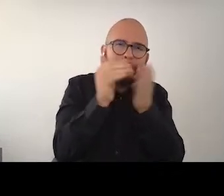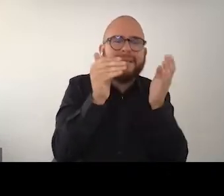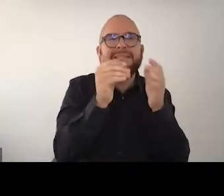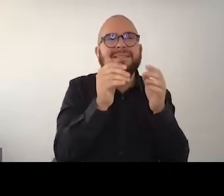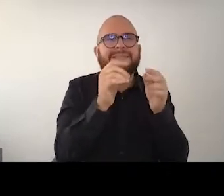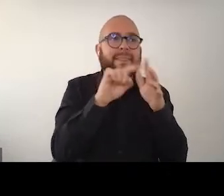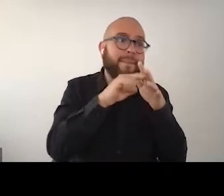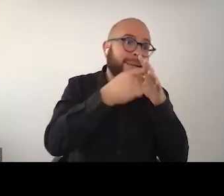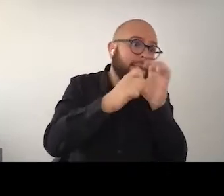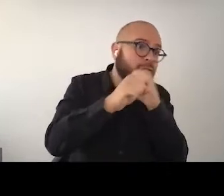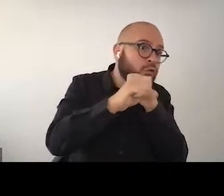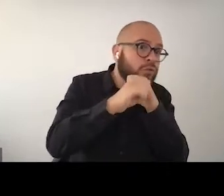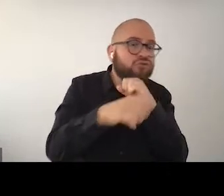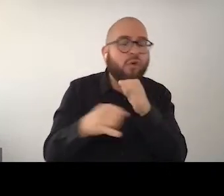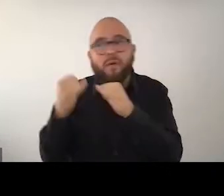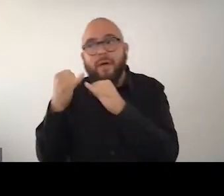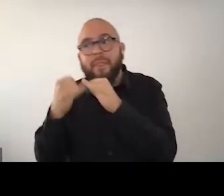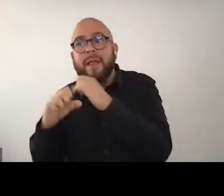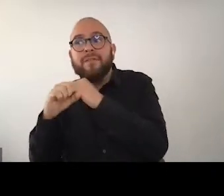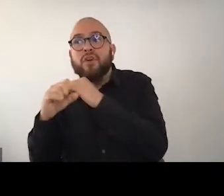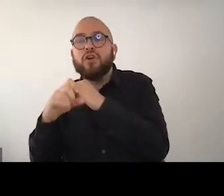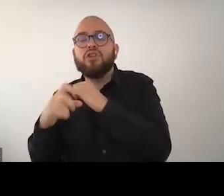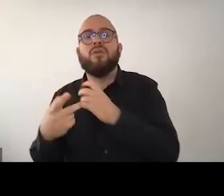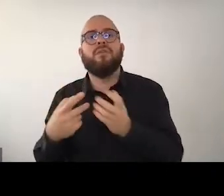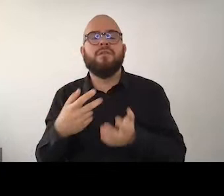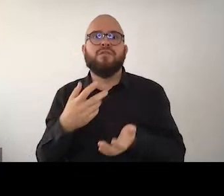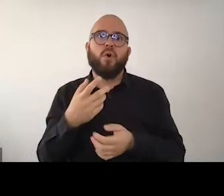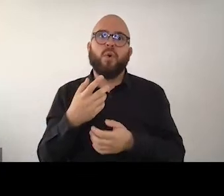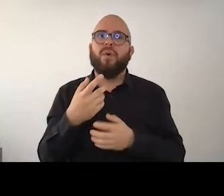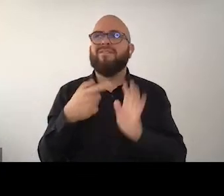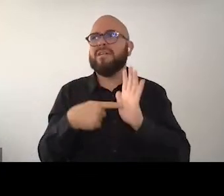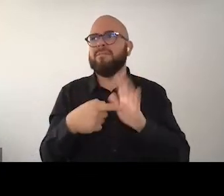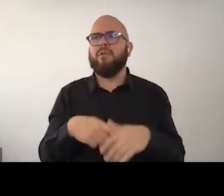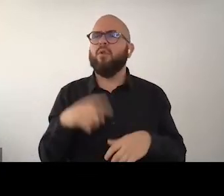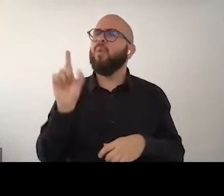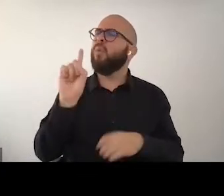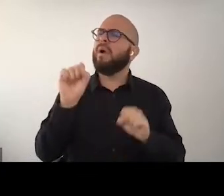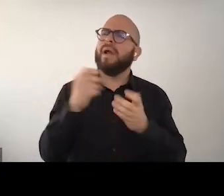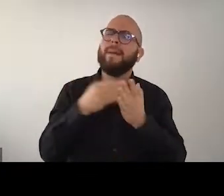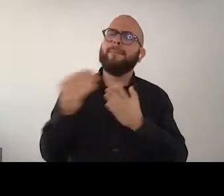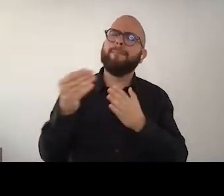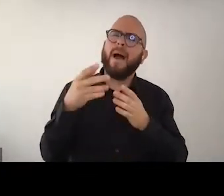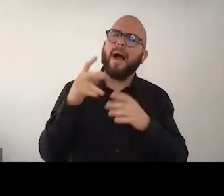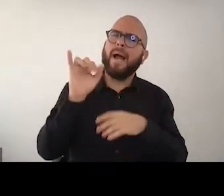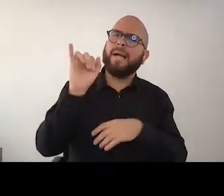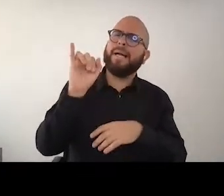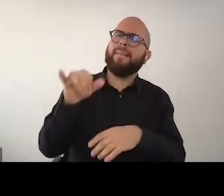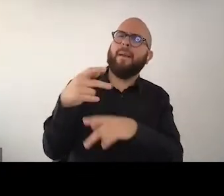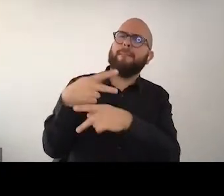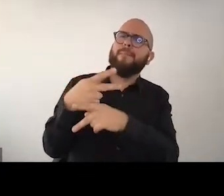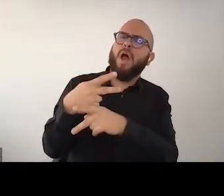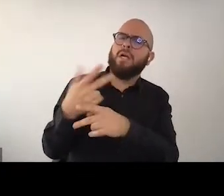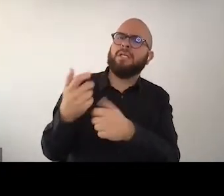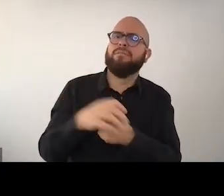that'll discuss things like where you can buy the product, if it lists, each commercial having a different location